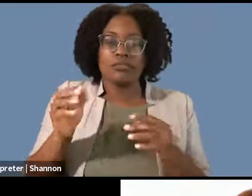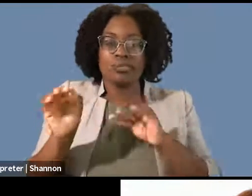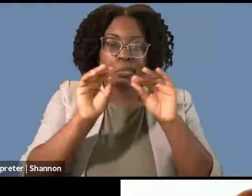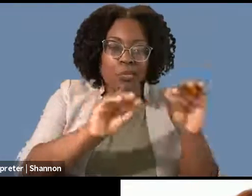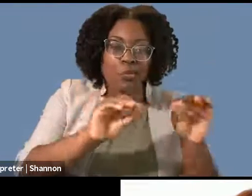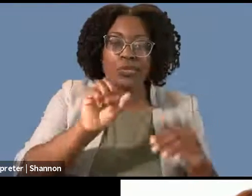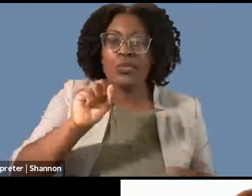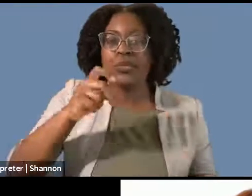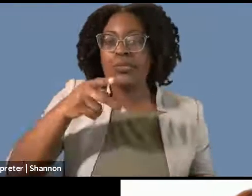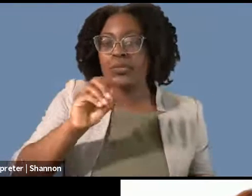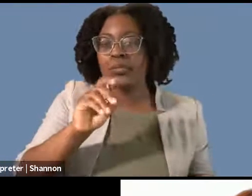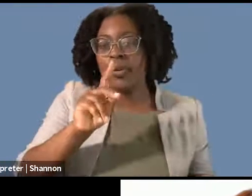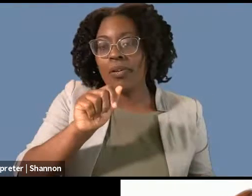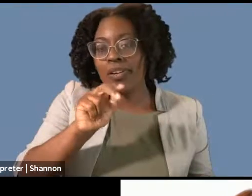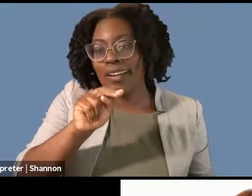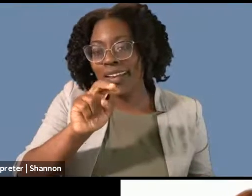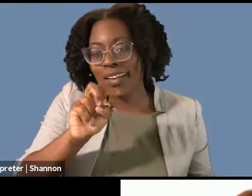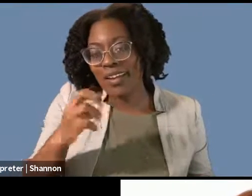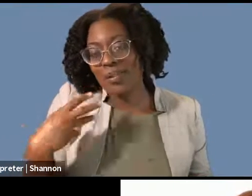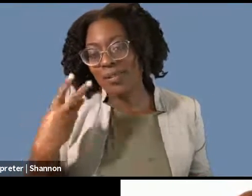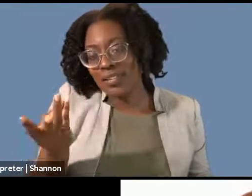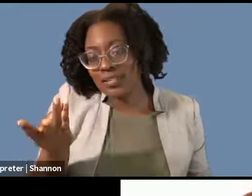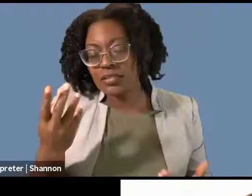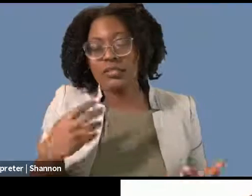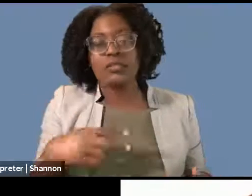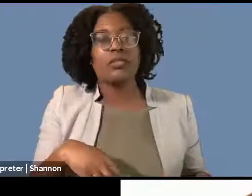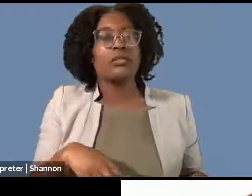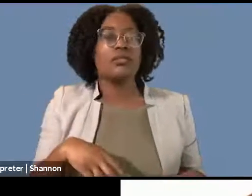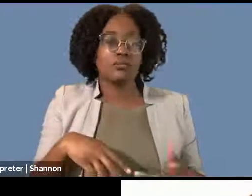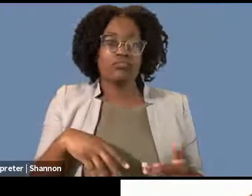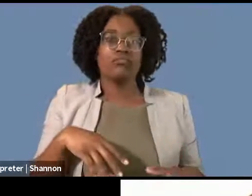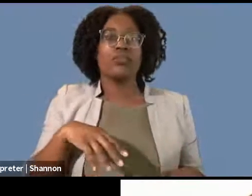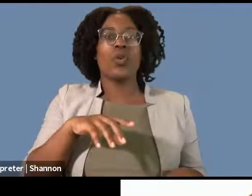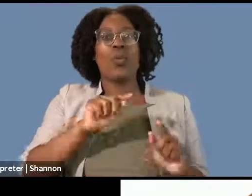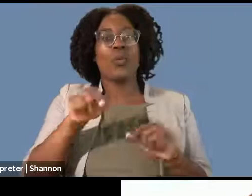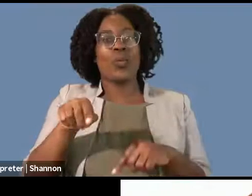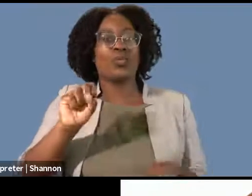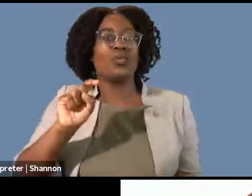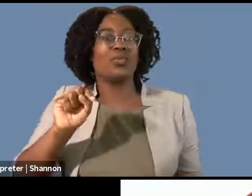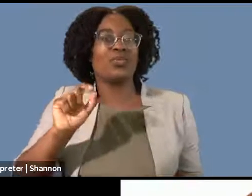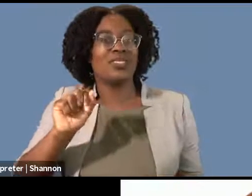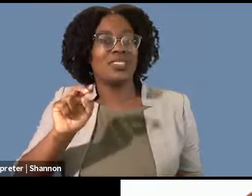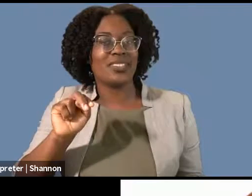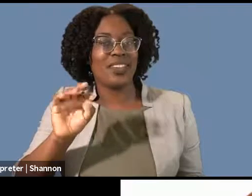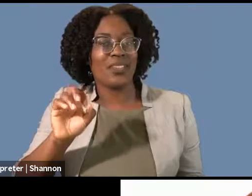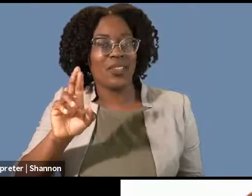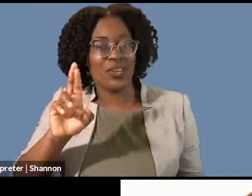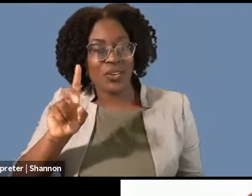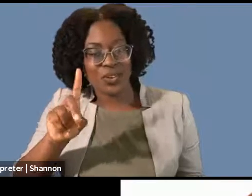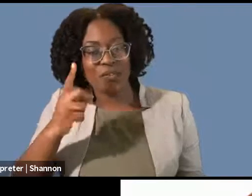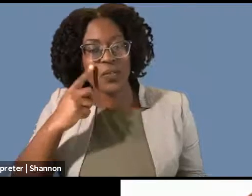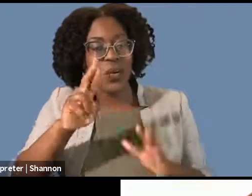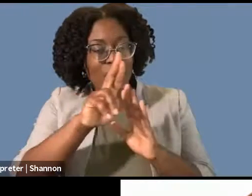then my first -- got my PhD at UCLA and my first teaching job was at the University of Washington.